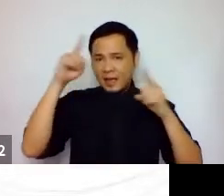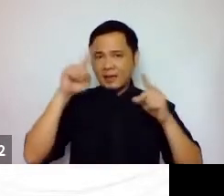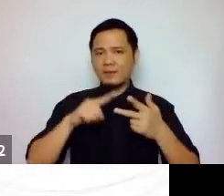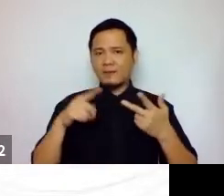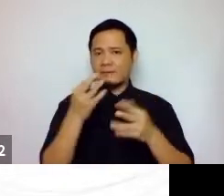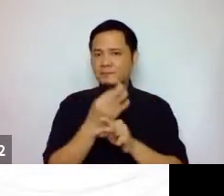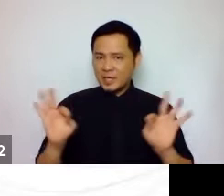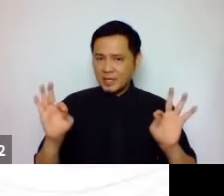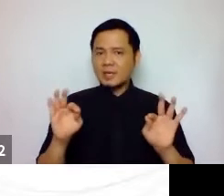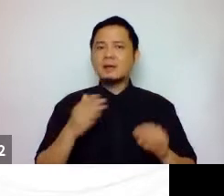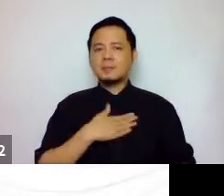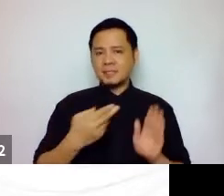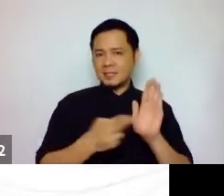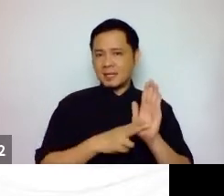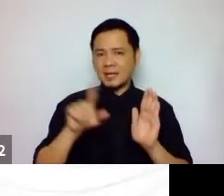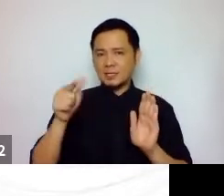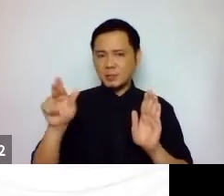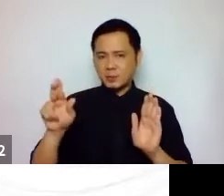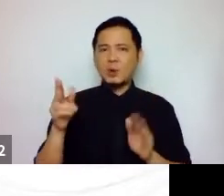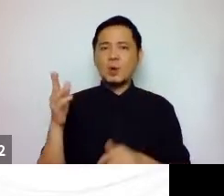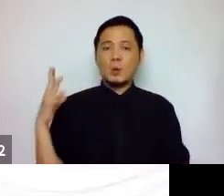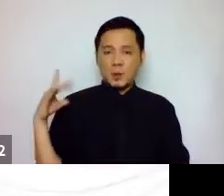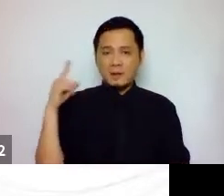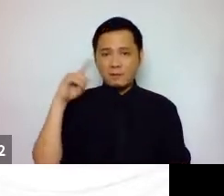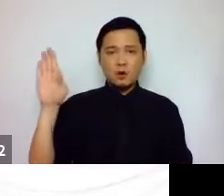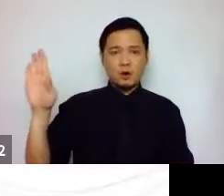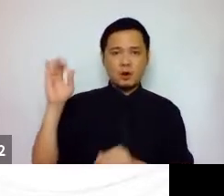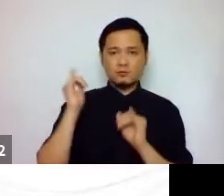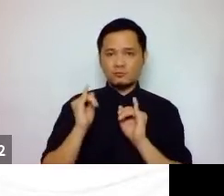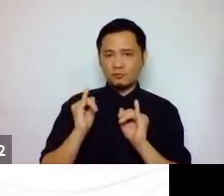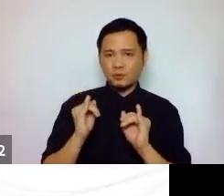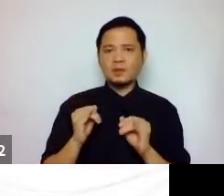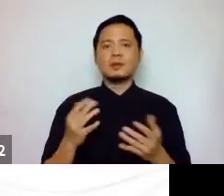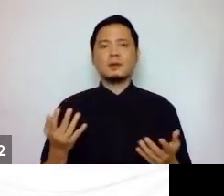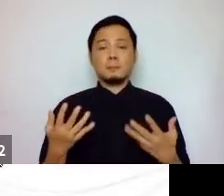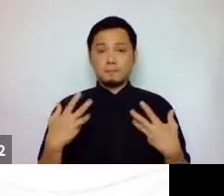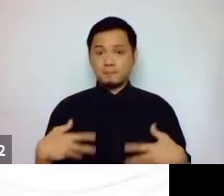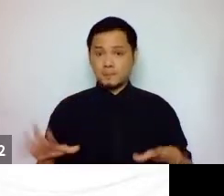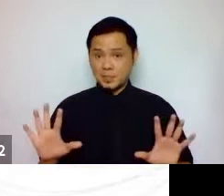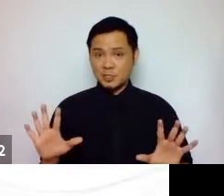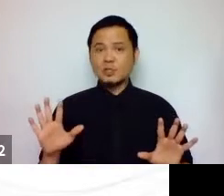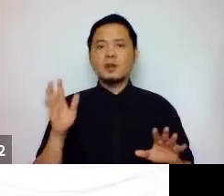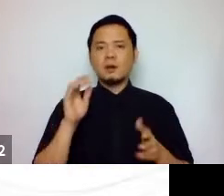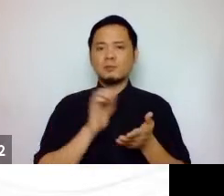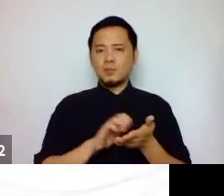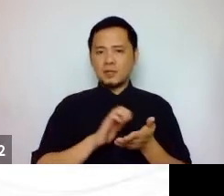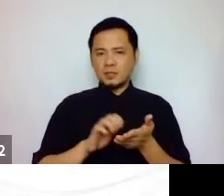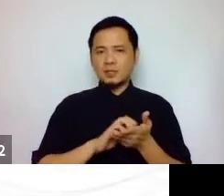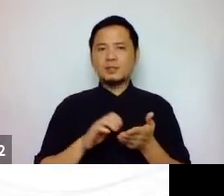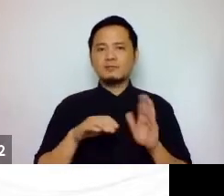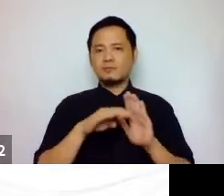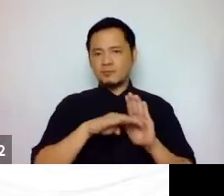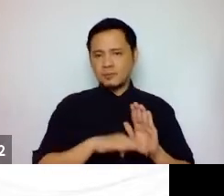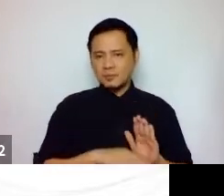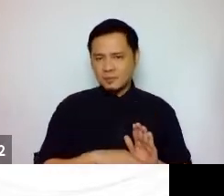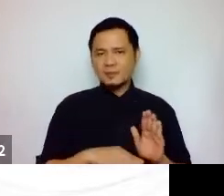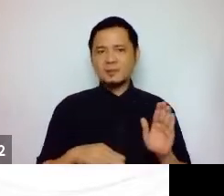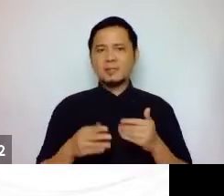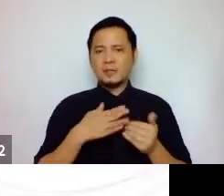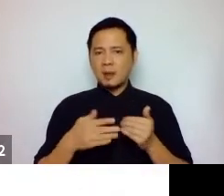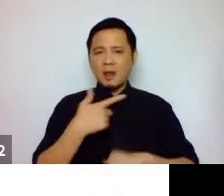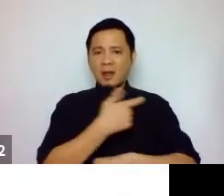Let’s wait for the instructions of our LGUs and continue practicing MPHS regardless of our vaccination status.